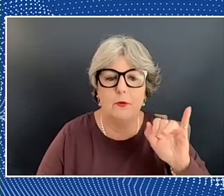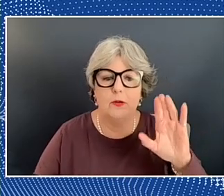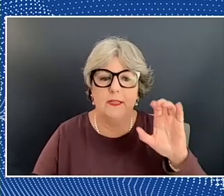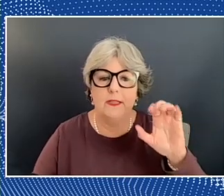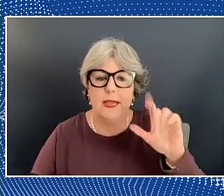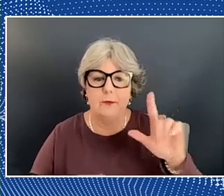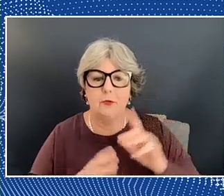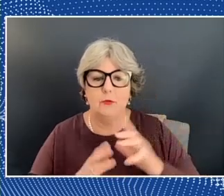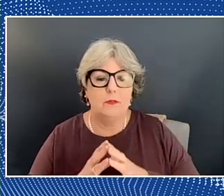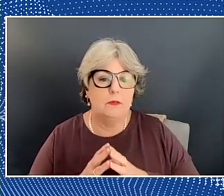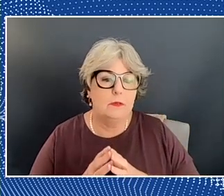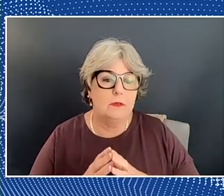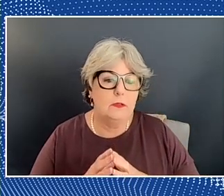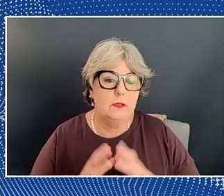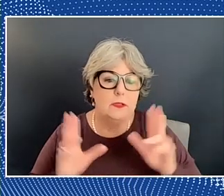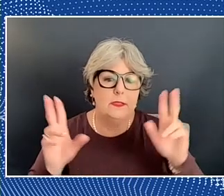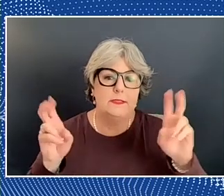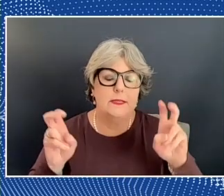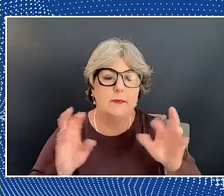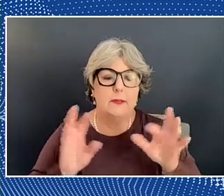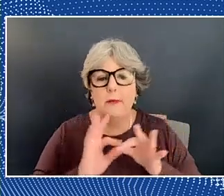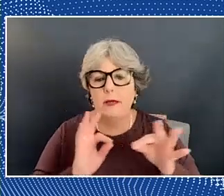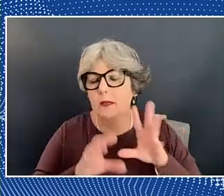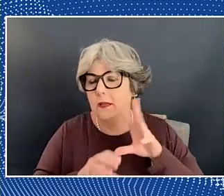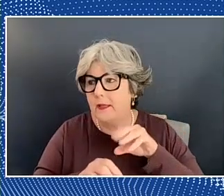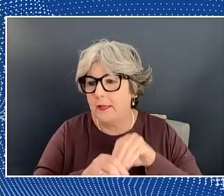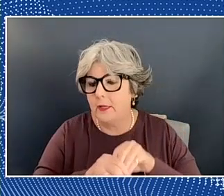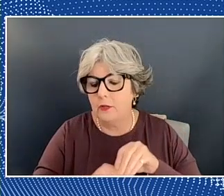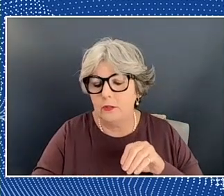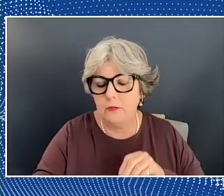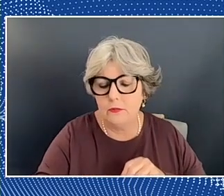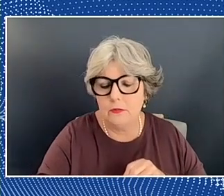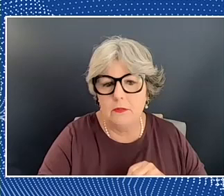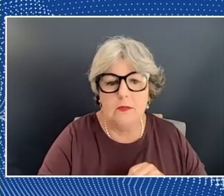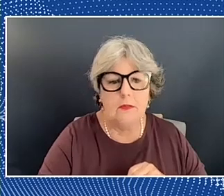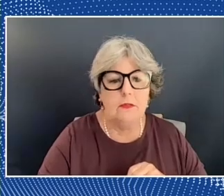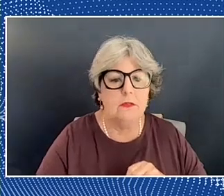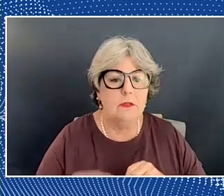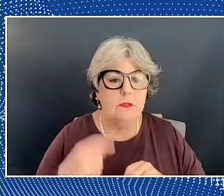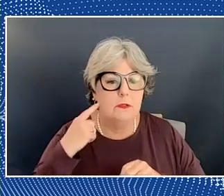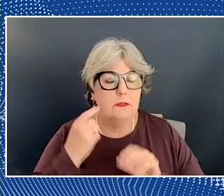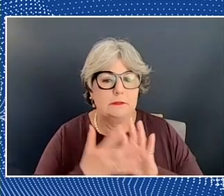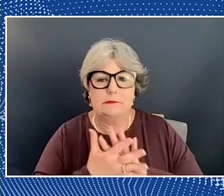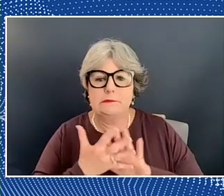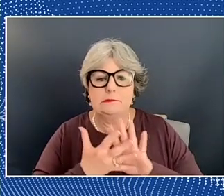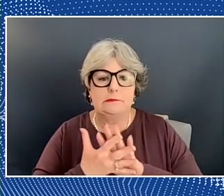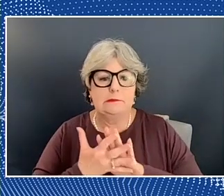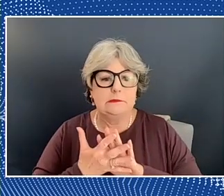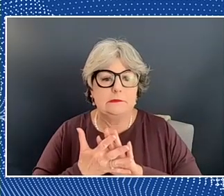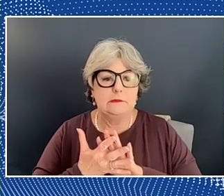The subject of my comments would include the- let me let me turn off my-